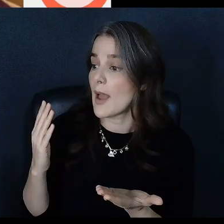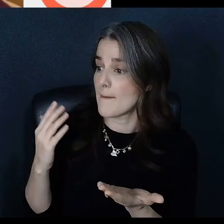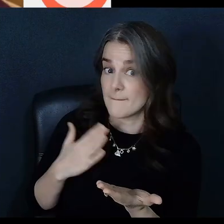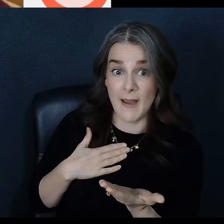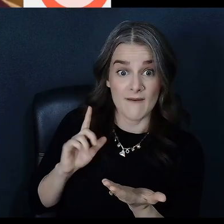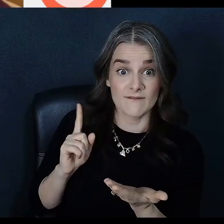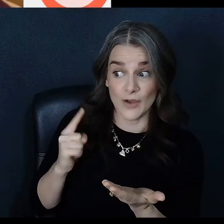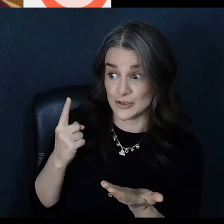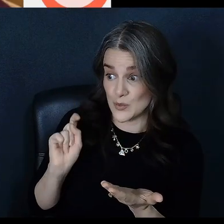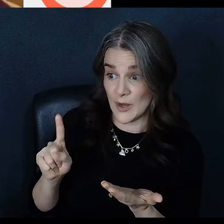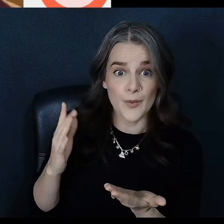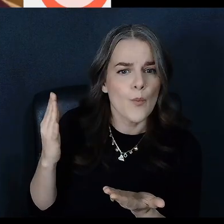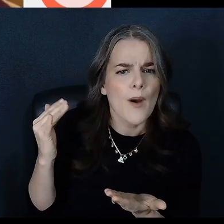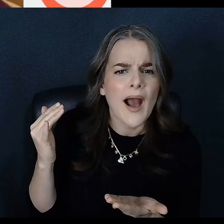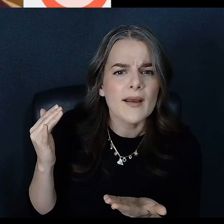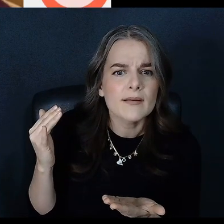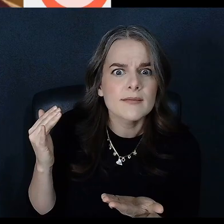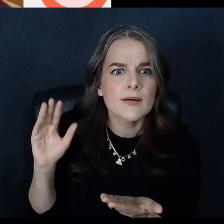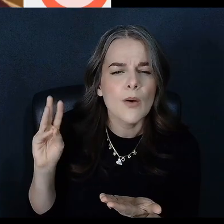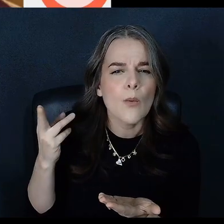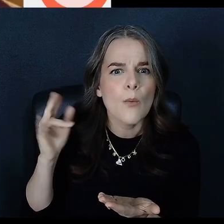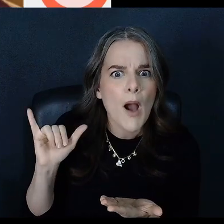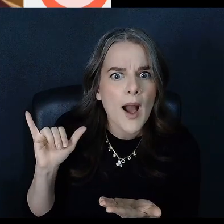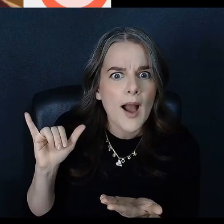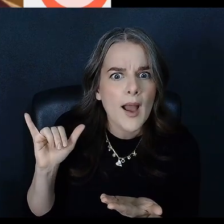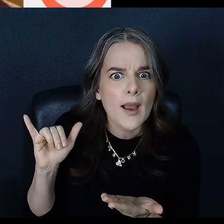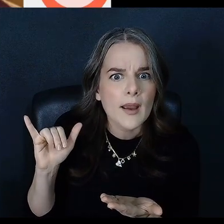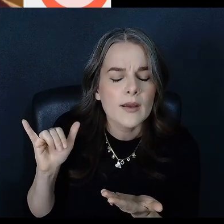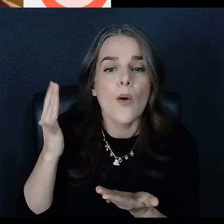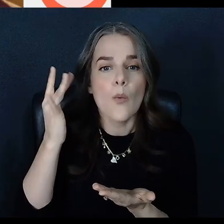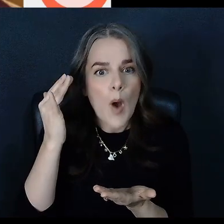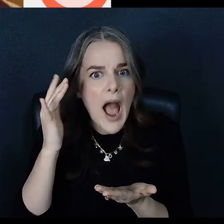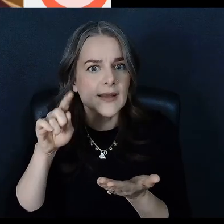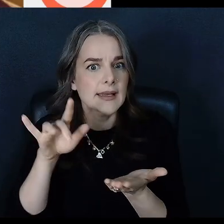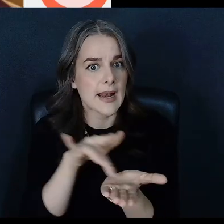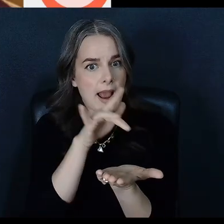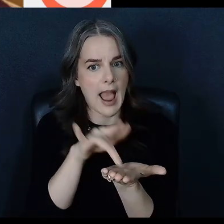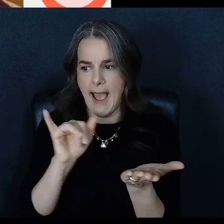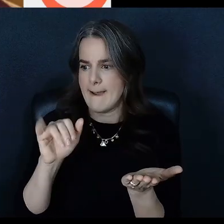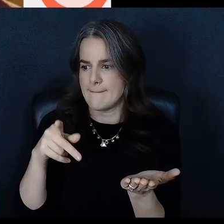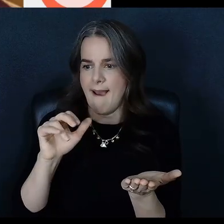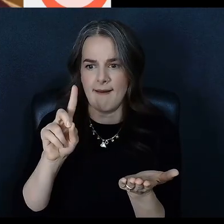Why are they using the iPad? What are they trying to do? Help me understand what they're trying to do, then let's